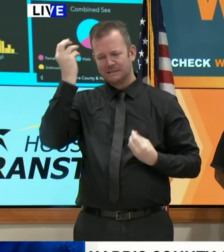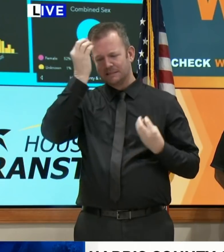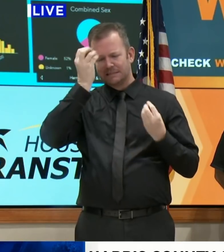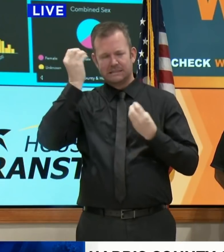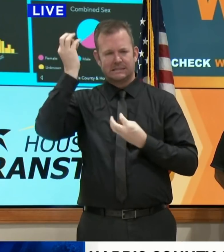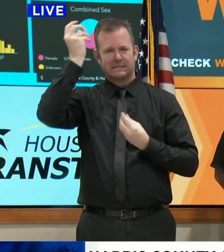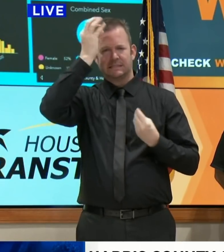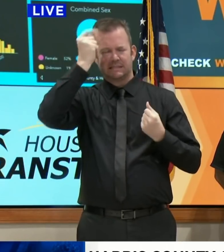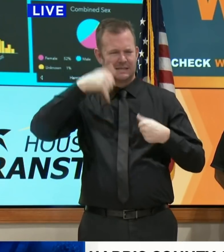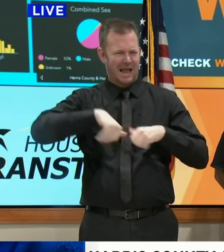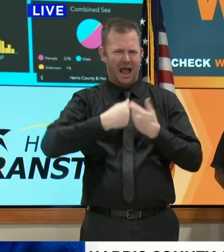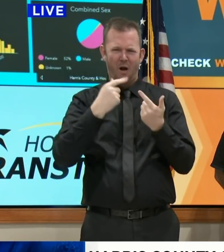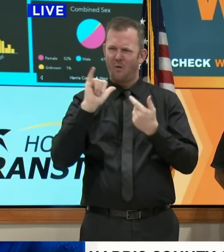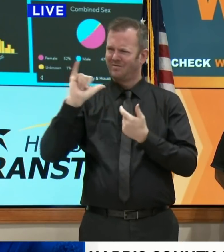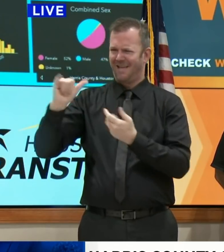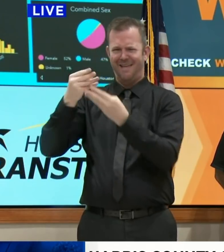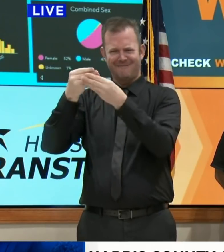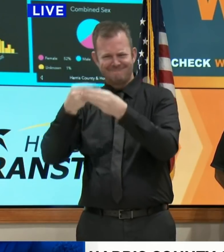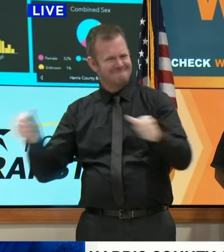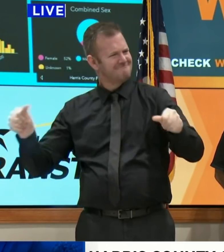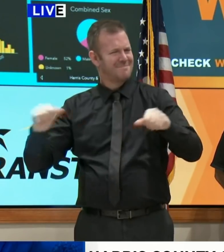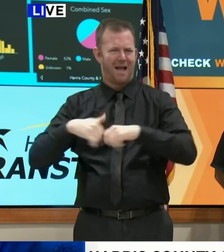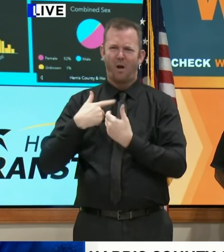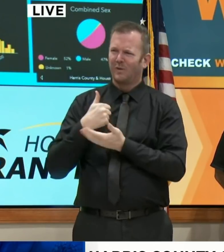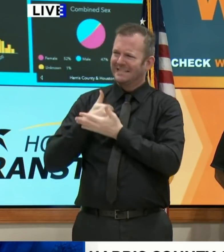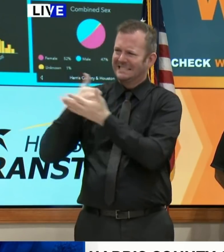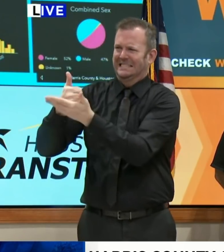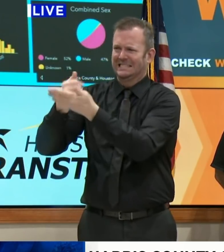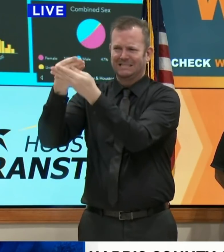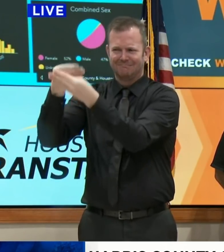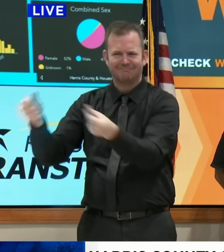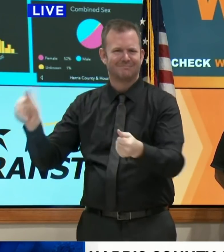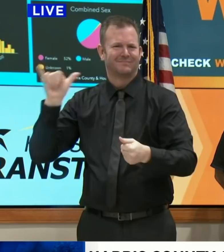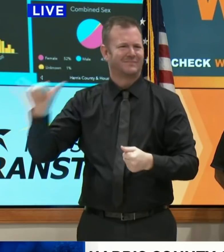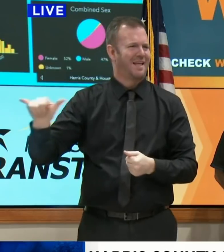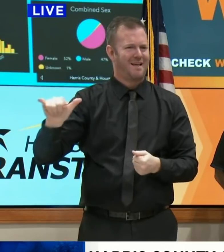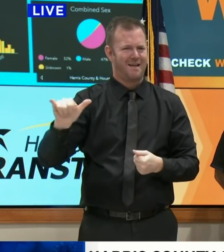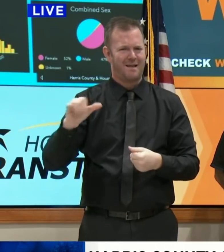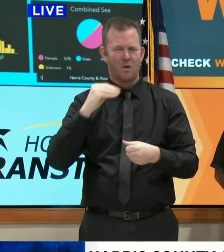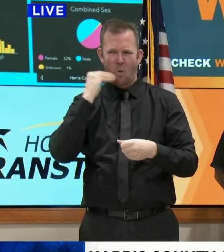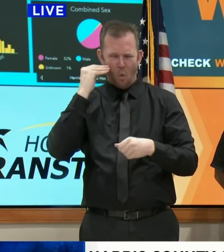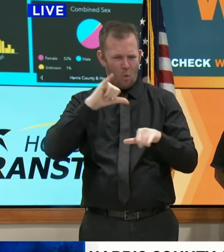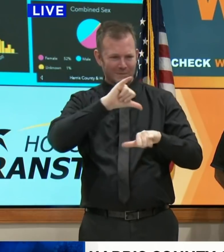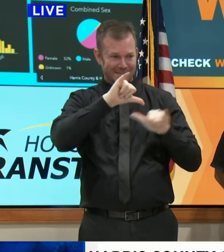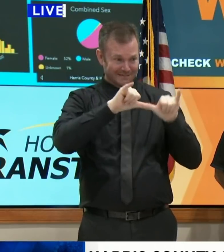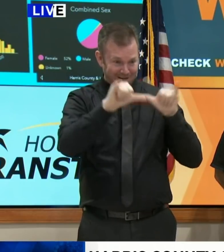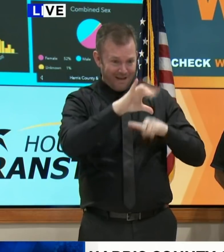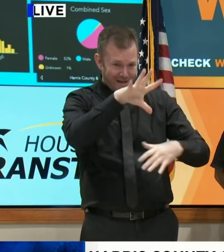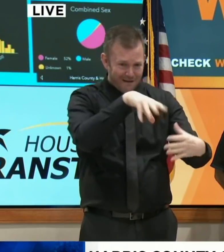hear of a new death. Every time somebody loses their lives somebody loses their lives get sick loses a loved one. get sick loses a loved one. I think about how all of this I think about how all of this each of those deaths can be